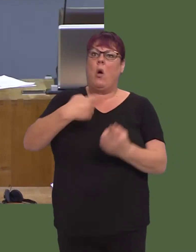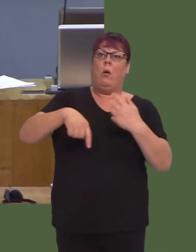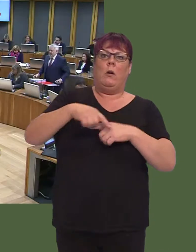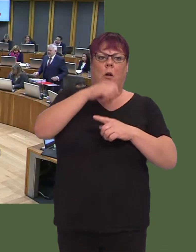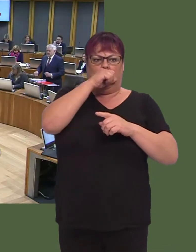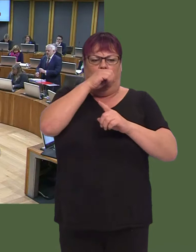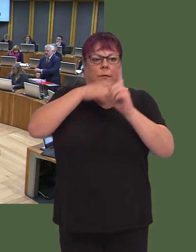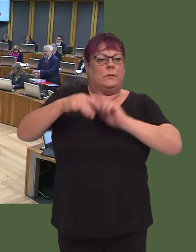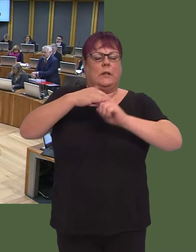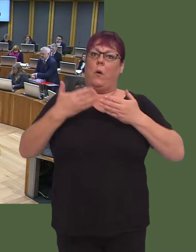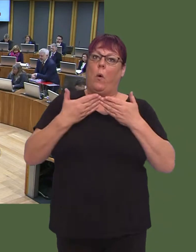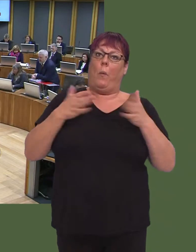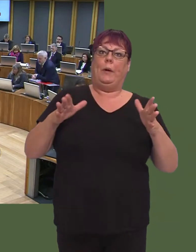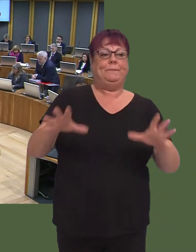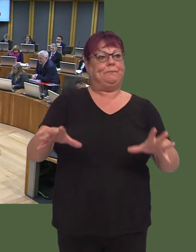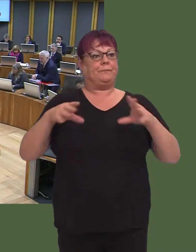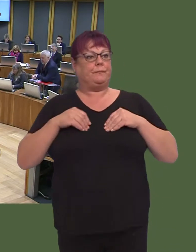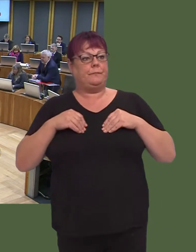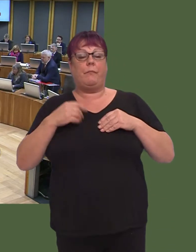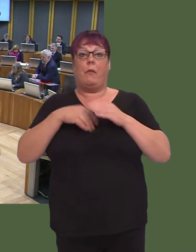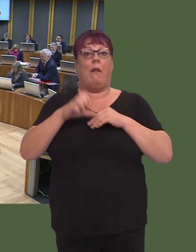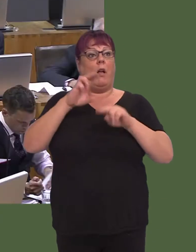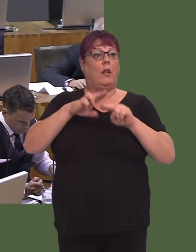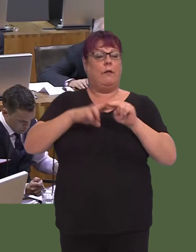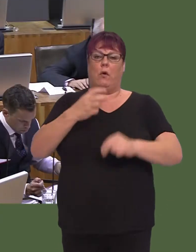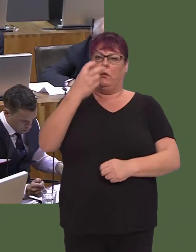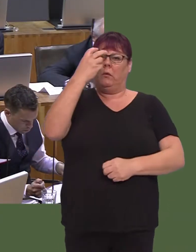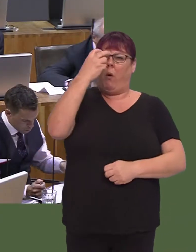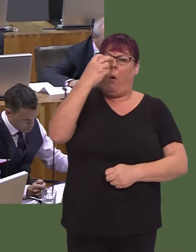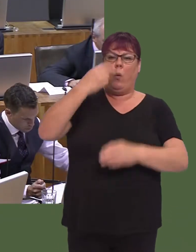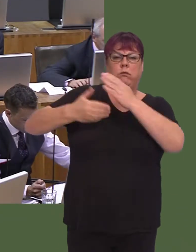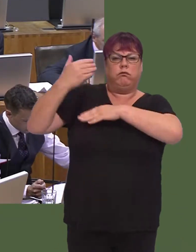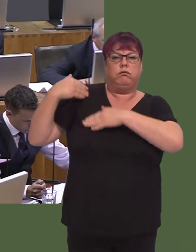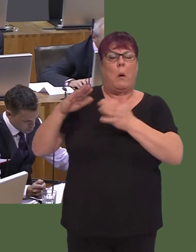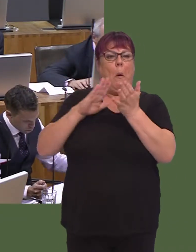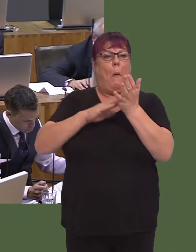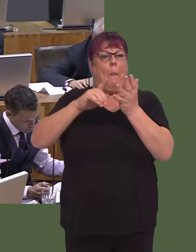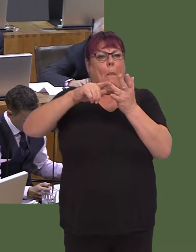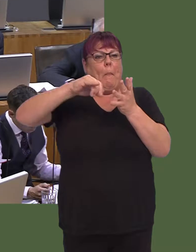The reality is that we are an open and tolerant society. We have in Cardiff one of the oldest mosques in Britain.